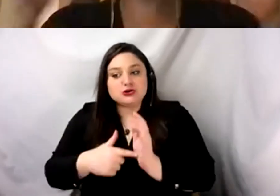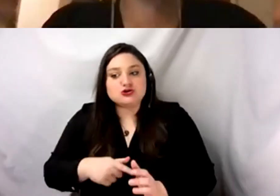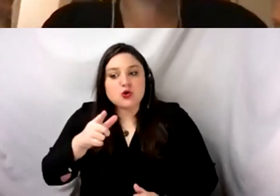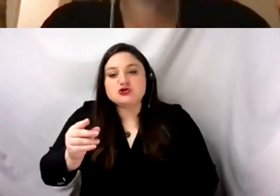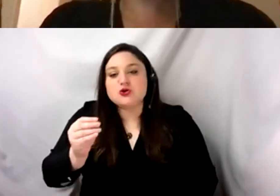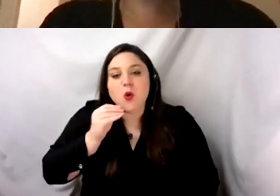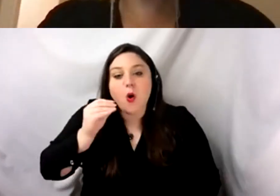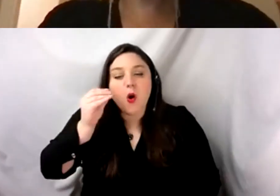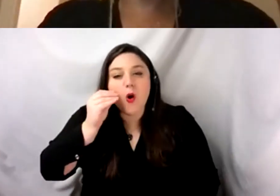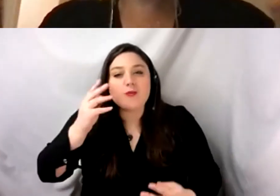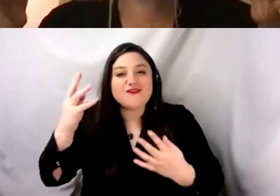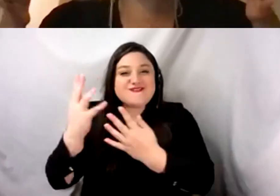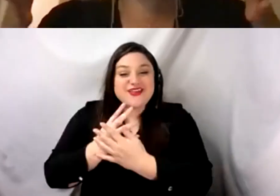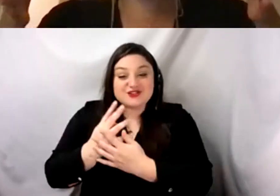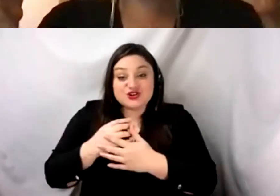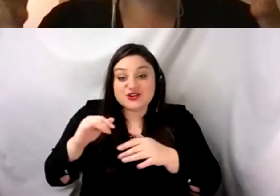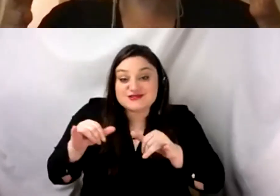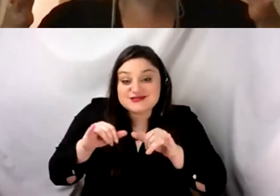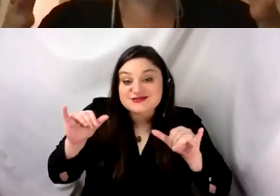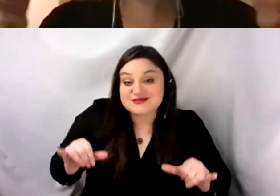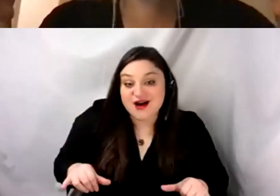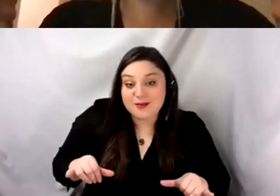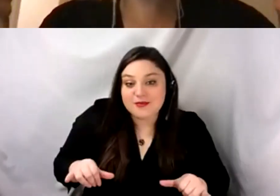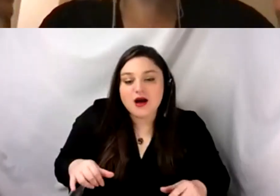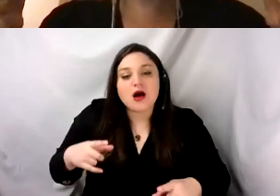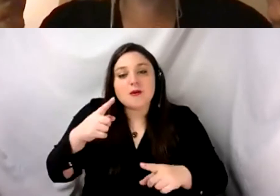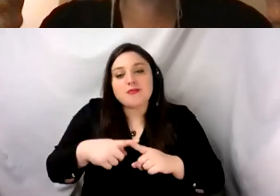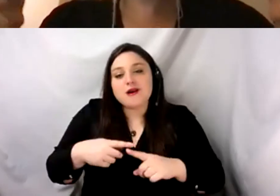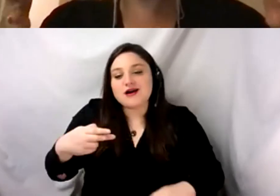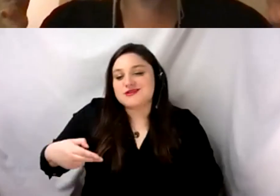two more high-powered